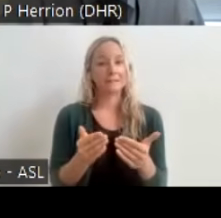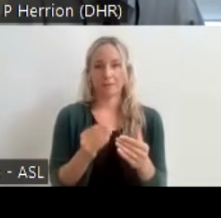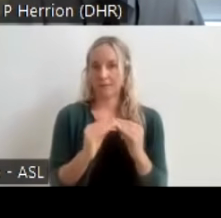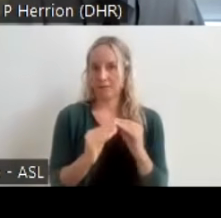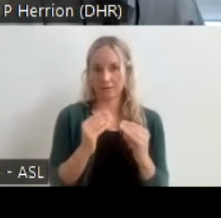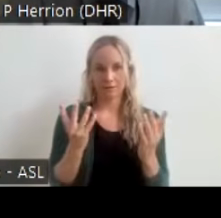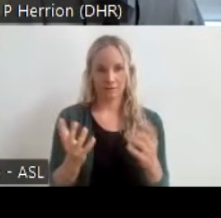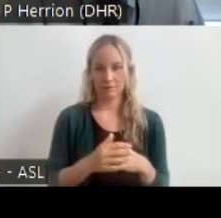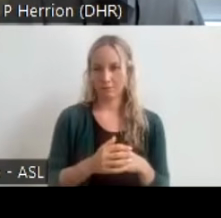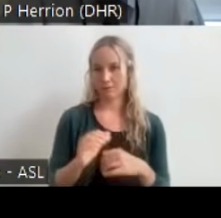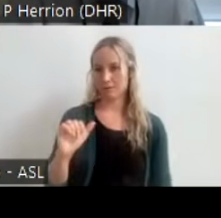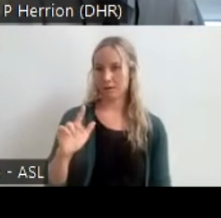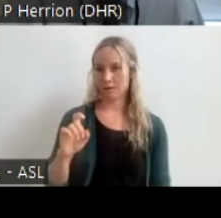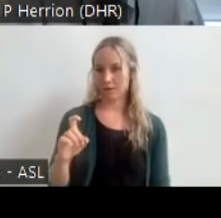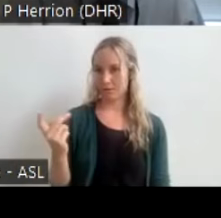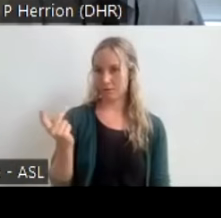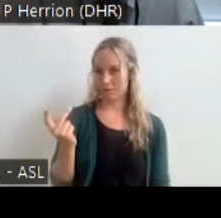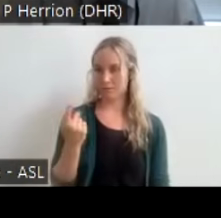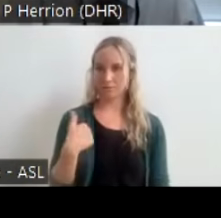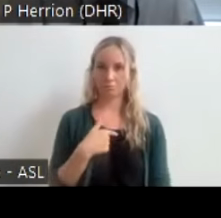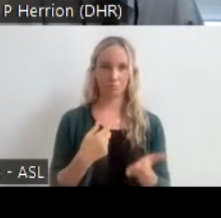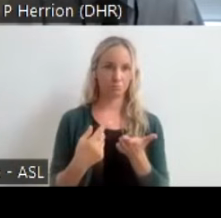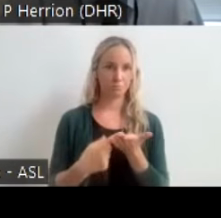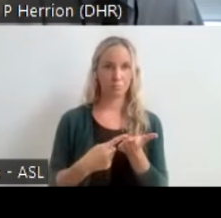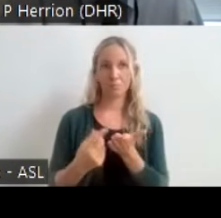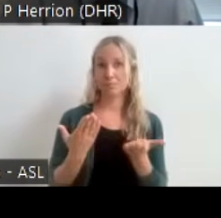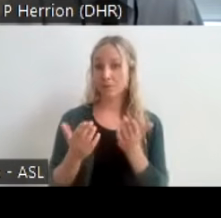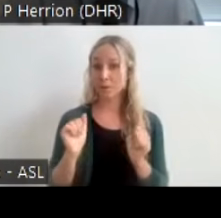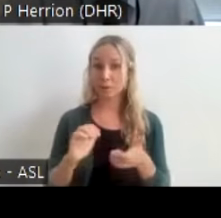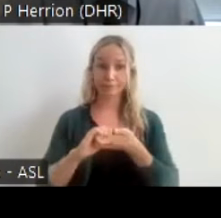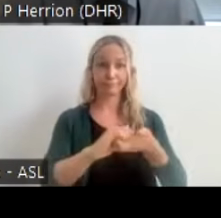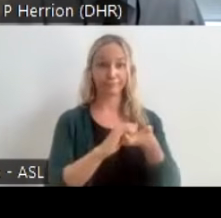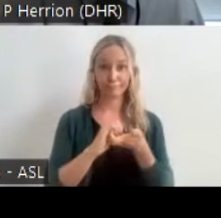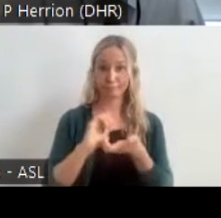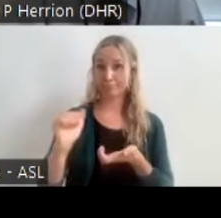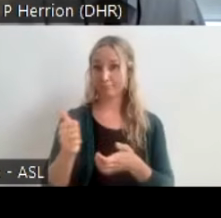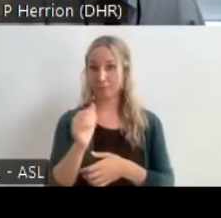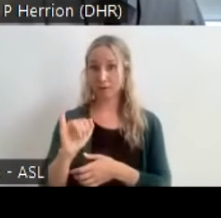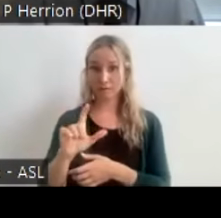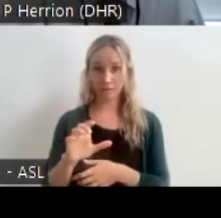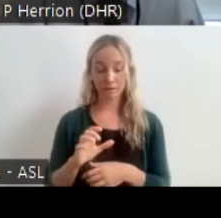the agency to walk up and down every main street in the state of New York, But maybe your local ILC has the staff to do